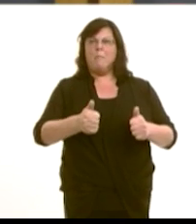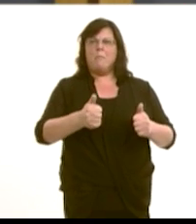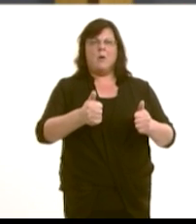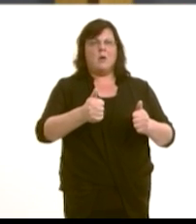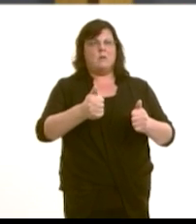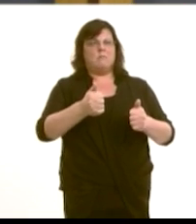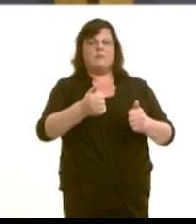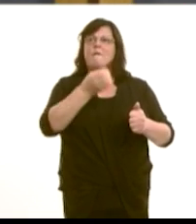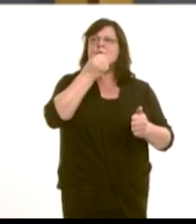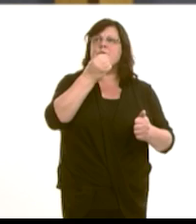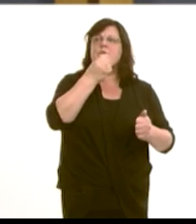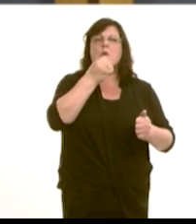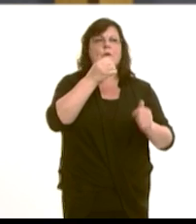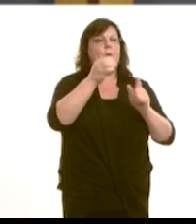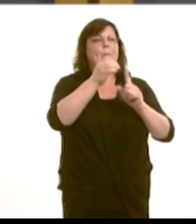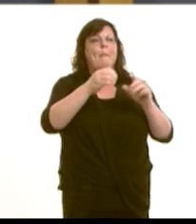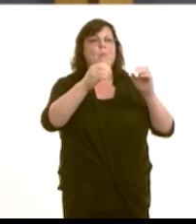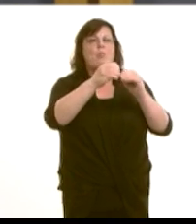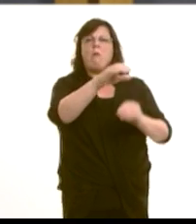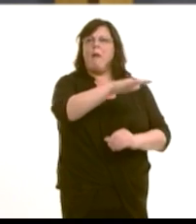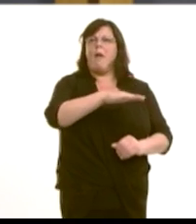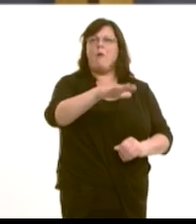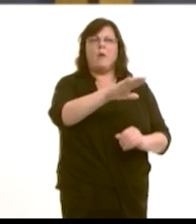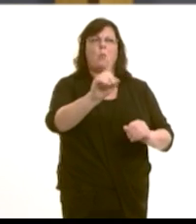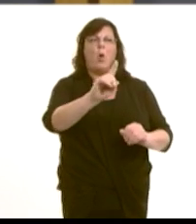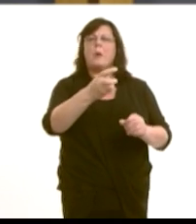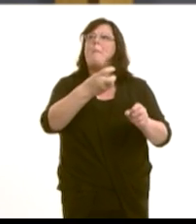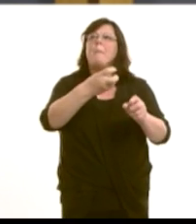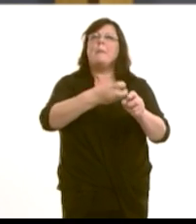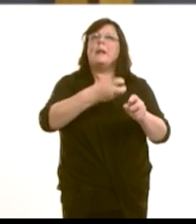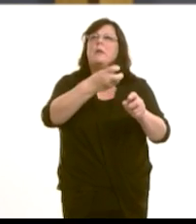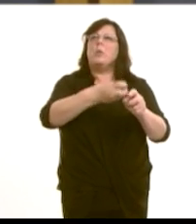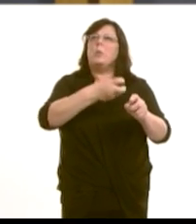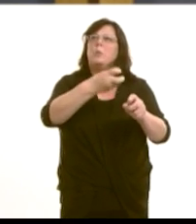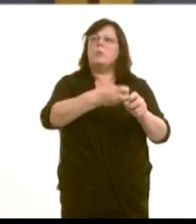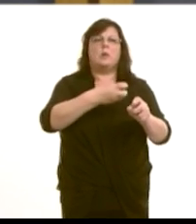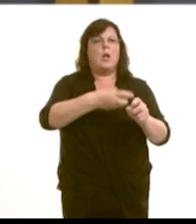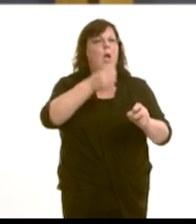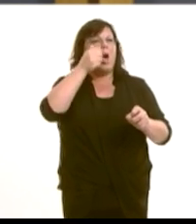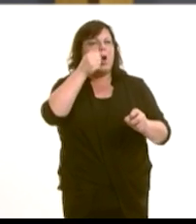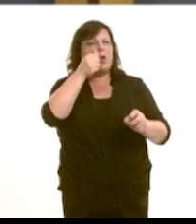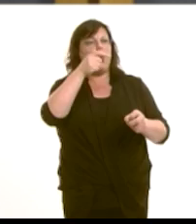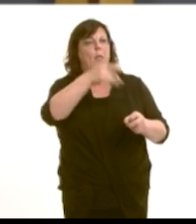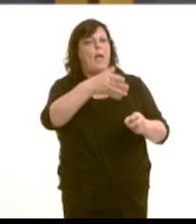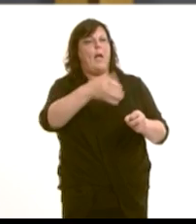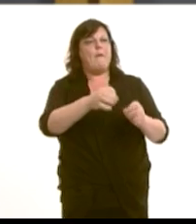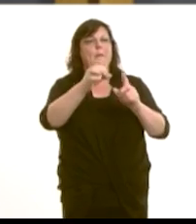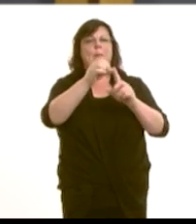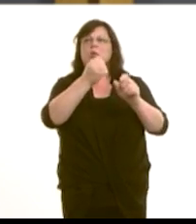nitrate-vulnerable zones, is potatoes of course. Pembrokeshire earlies have protected geographical indication status under the current European